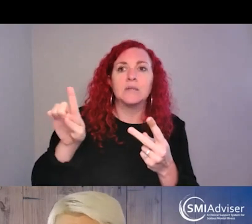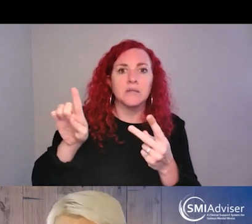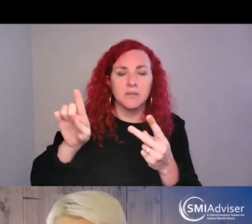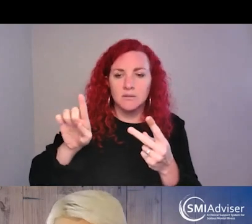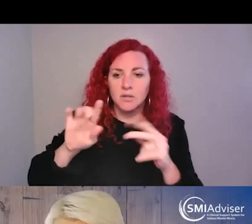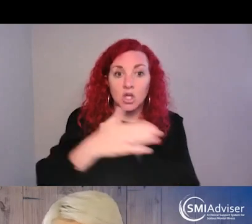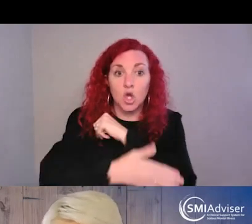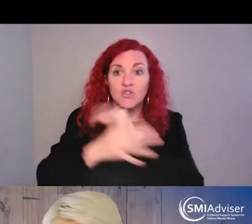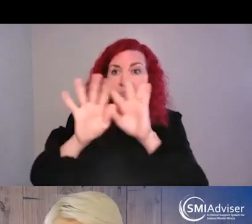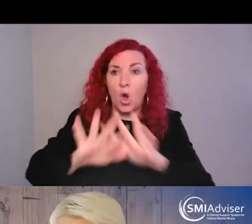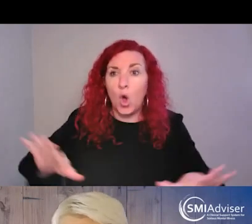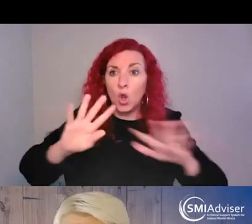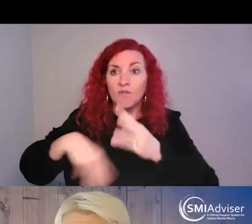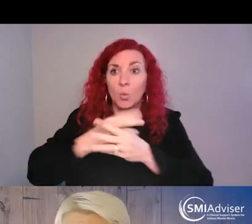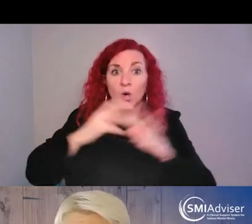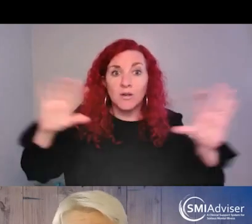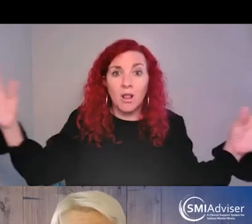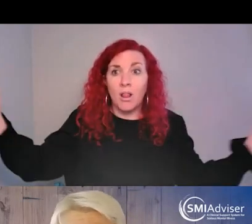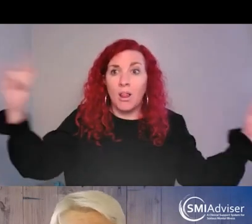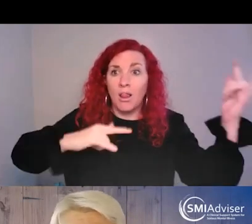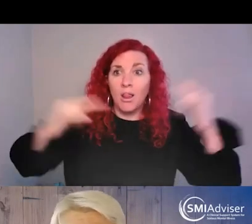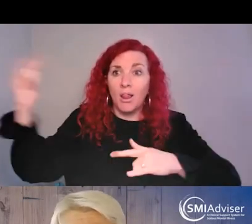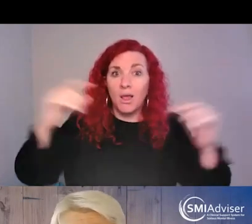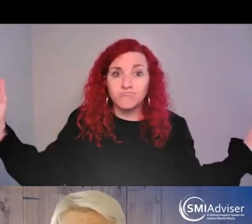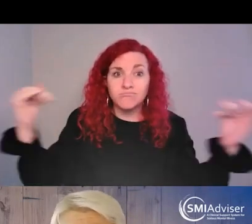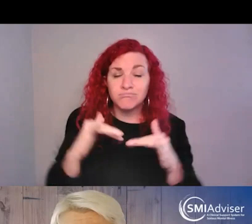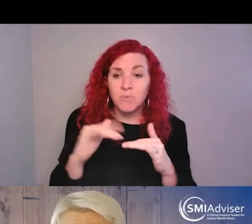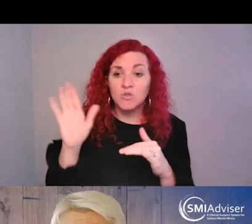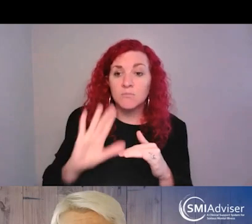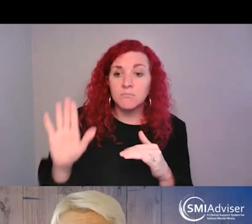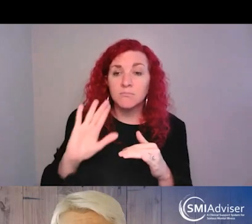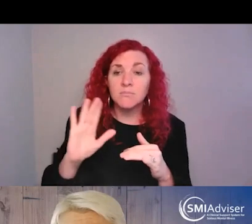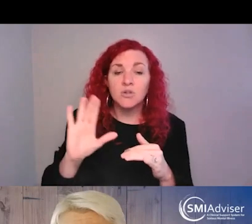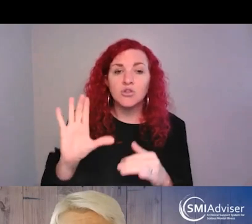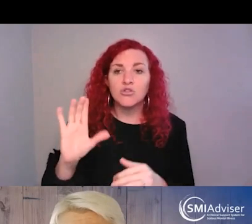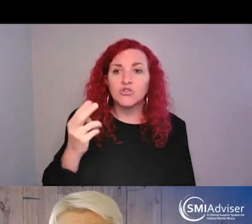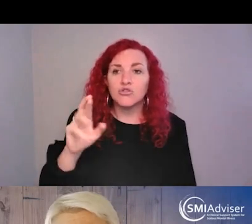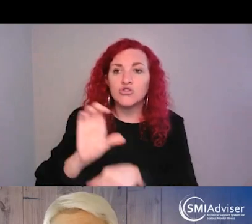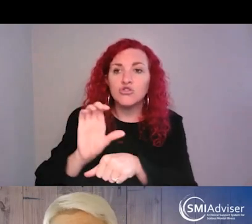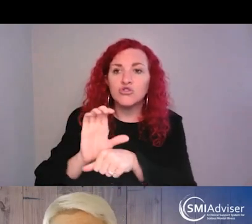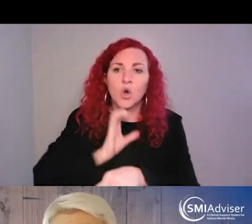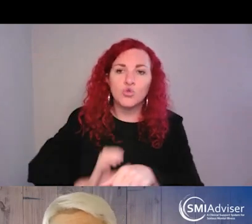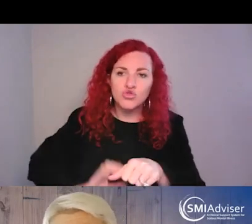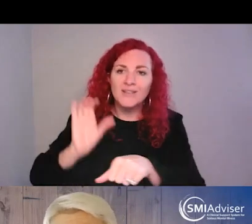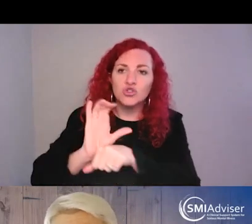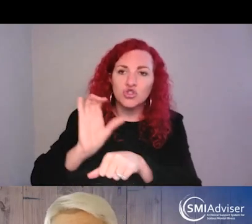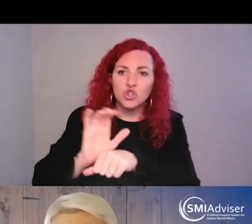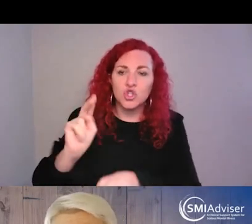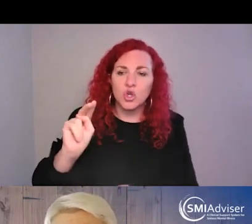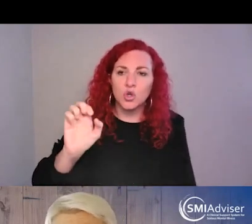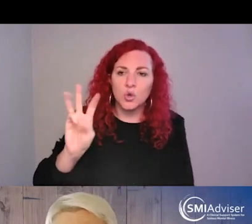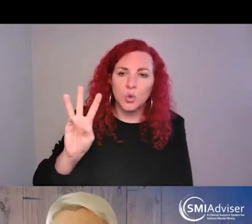IT WAS SUPPOSED TO BE IN CHRIS CHURCH NEW ZEALAND IN 2020.